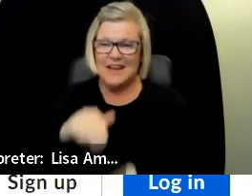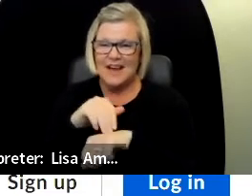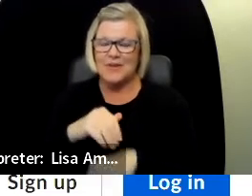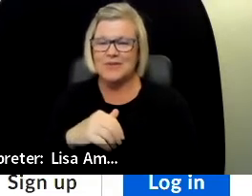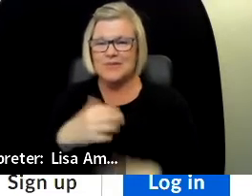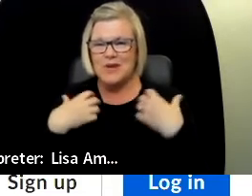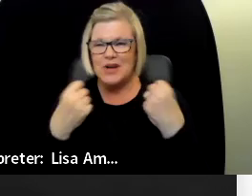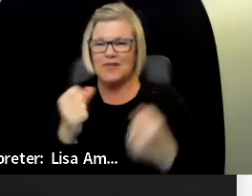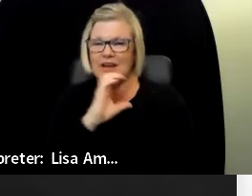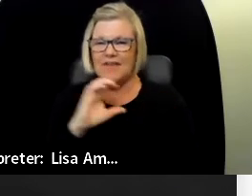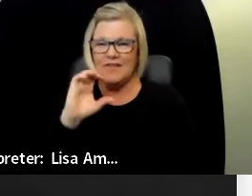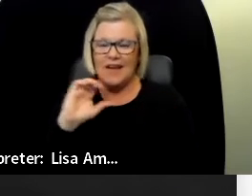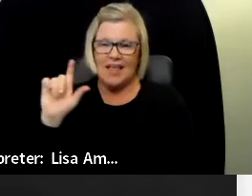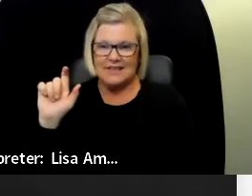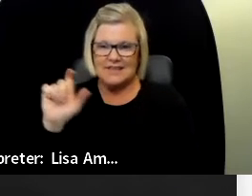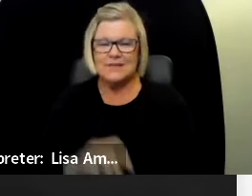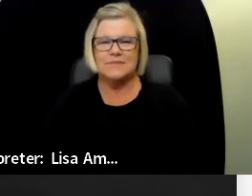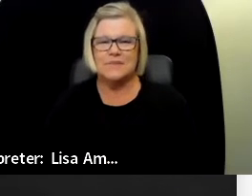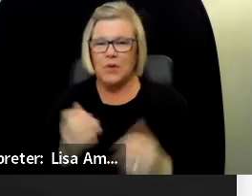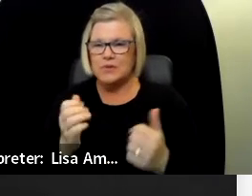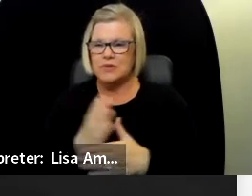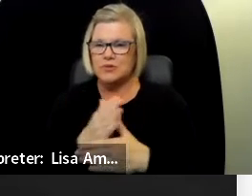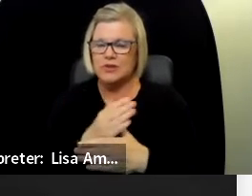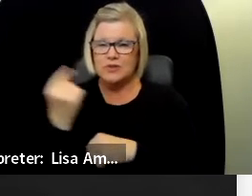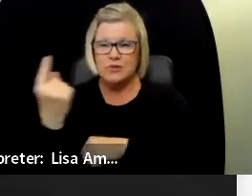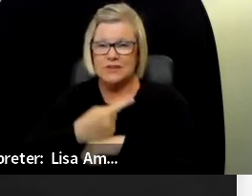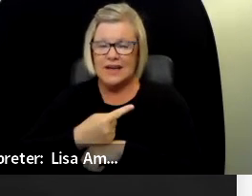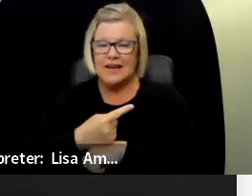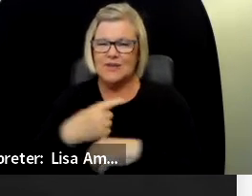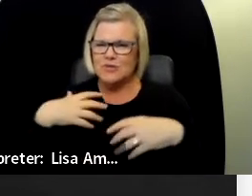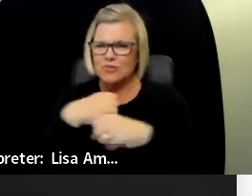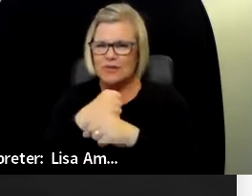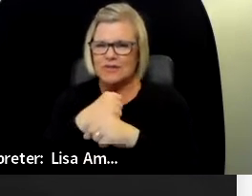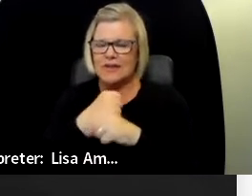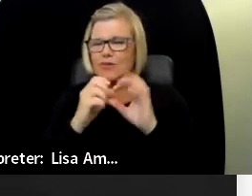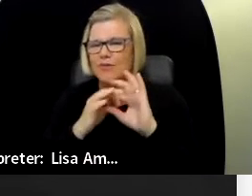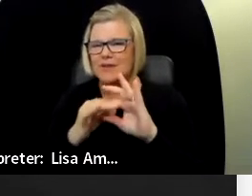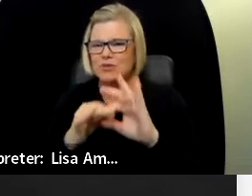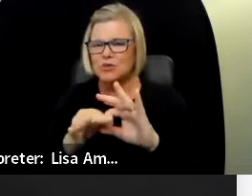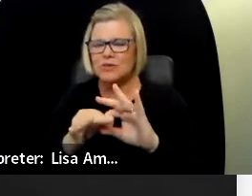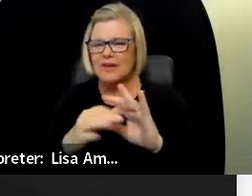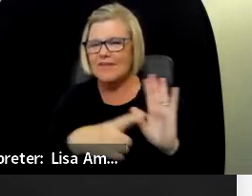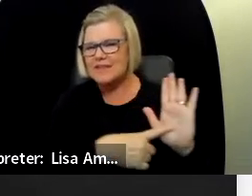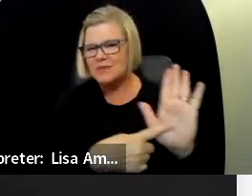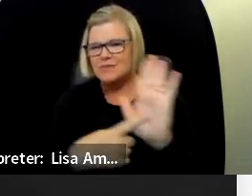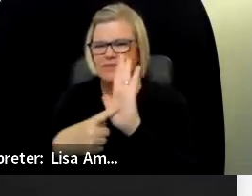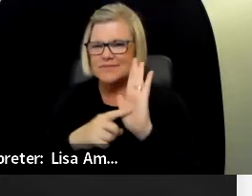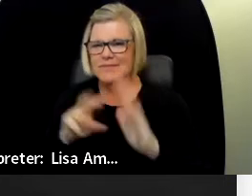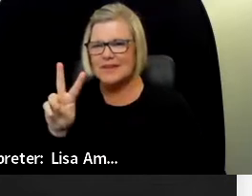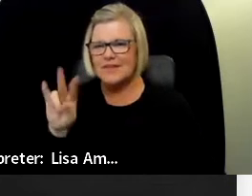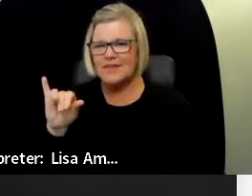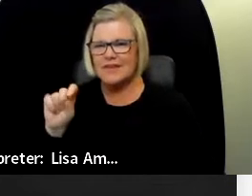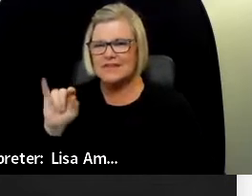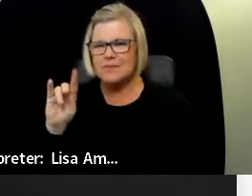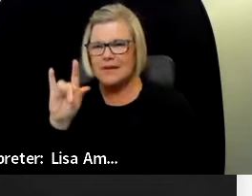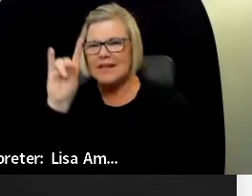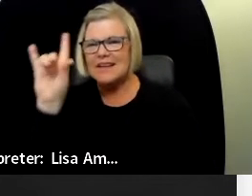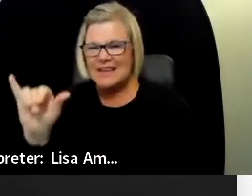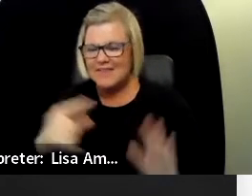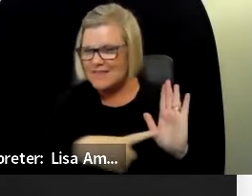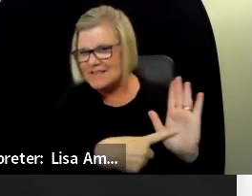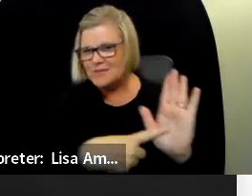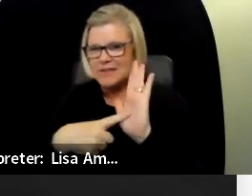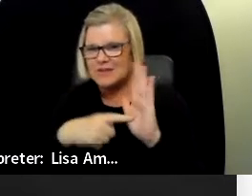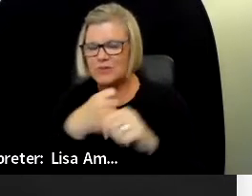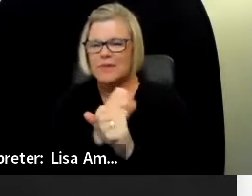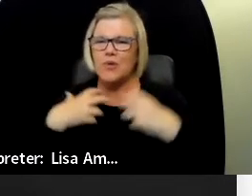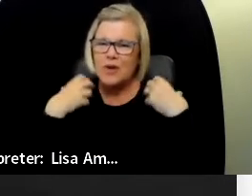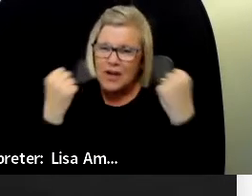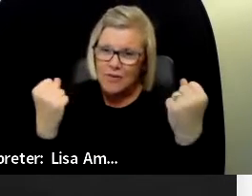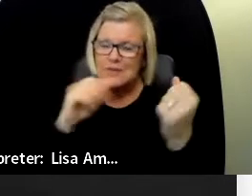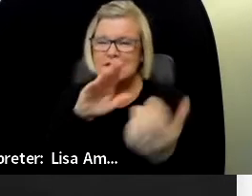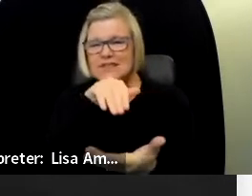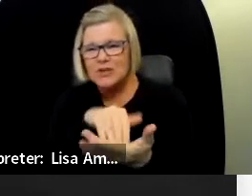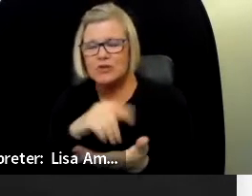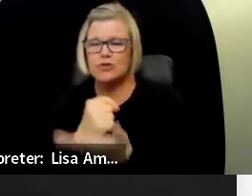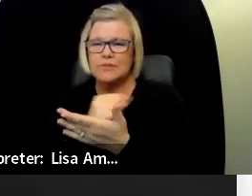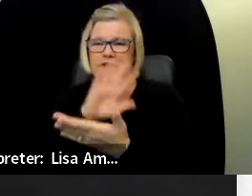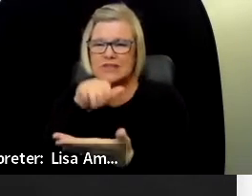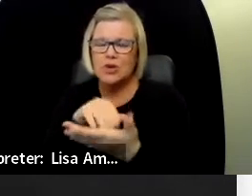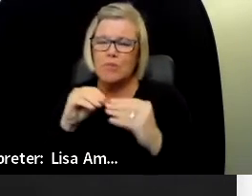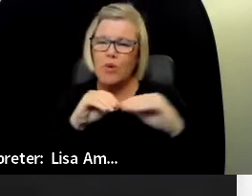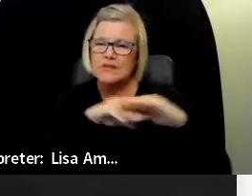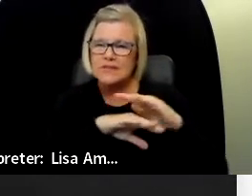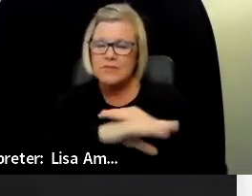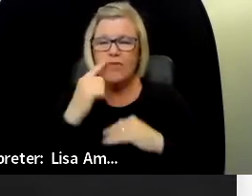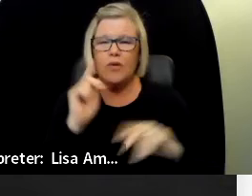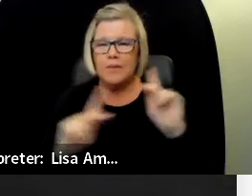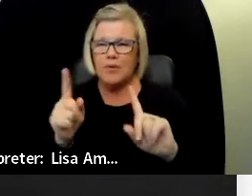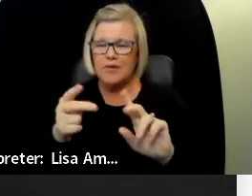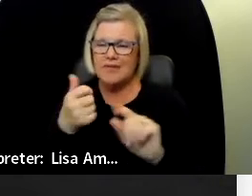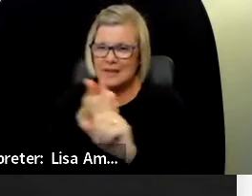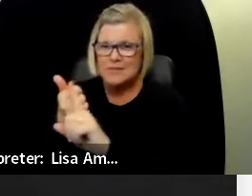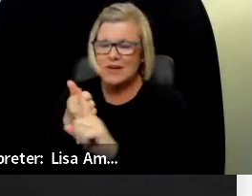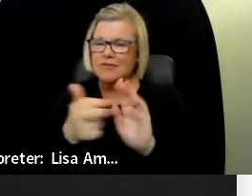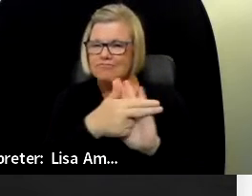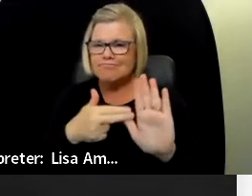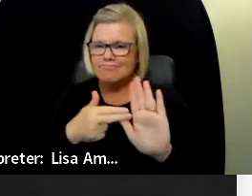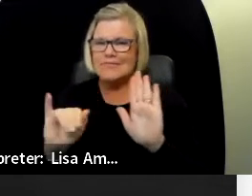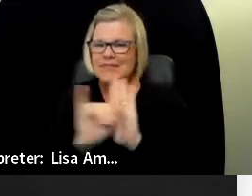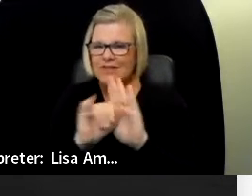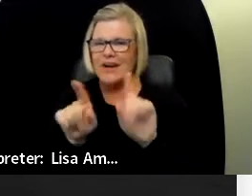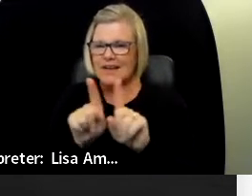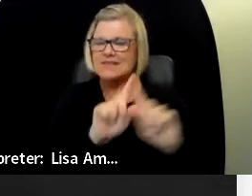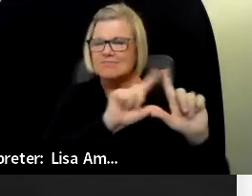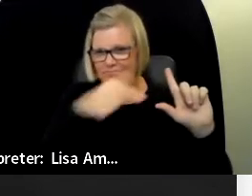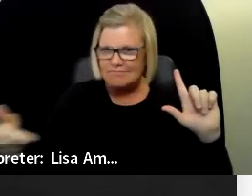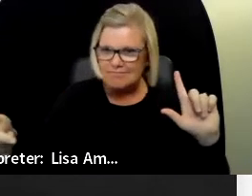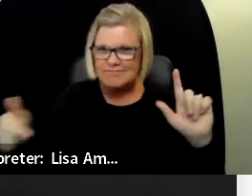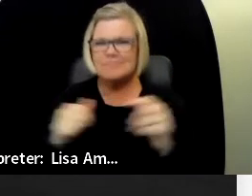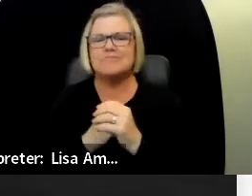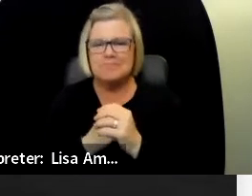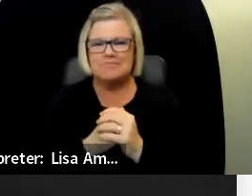THANK YOU SO MUCH. I APPRECIATE THAT. AND, SO, GRATEFUL TO BE HERE AND TO HAVE THE JOB THAT I HAVE HERE AT LEXINGTON, KENTUCKY.